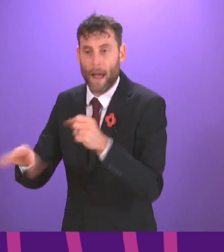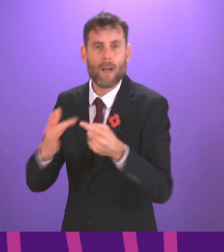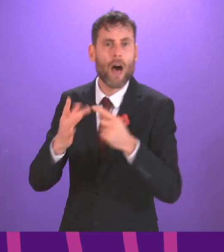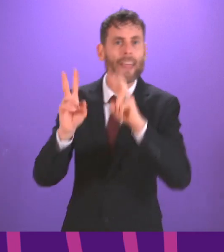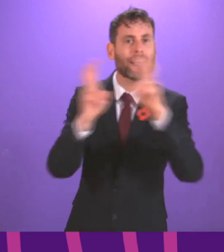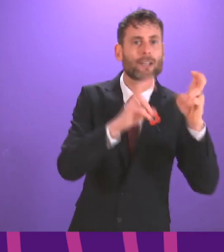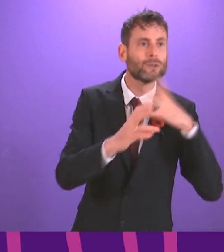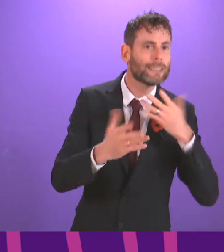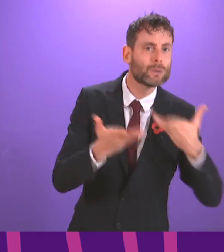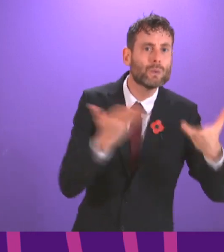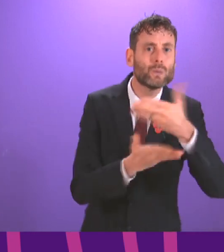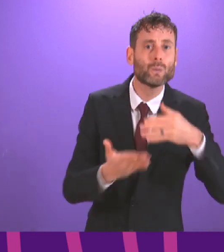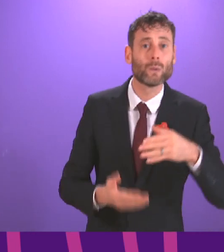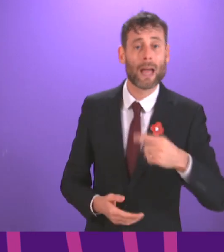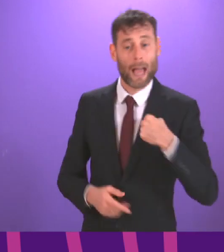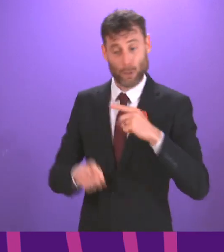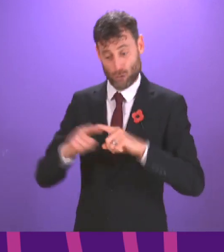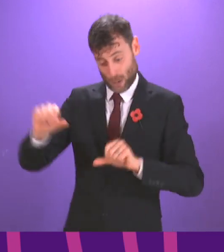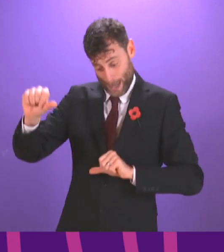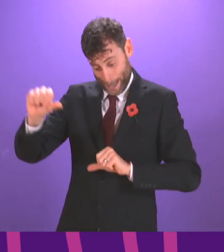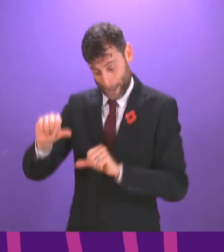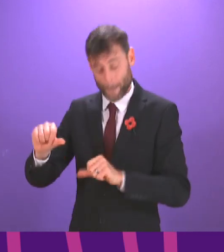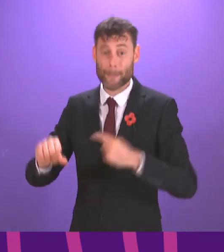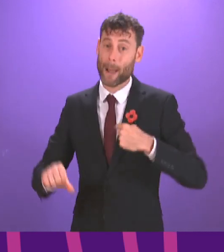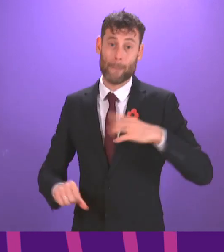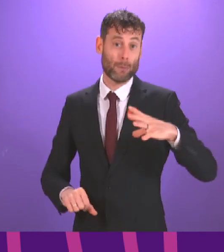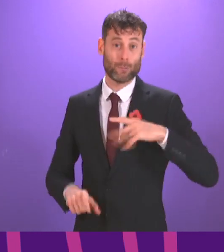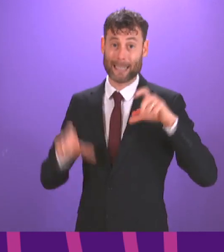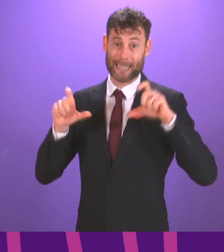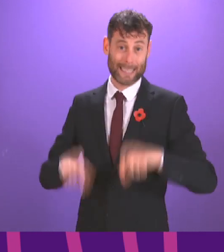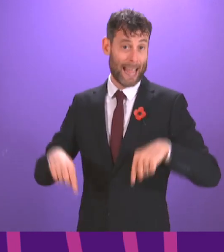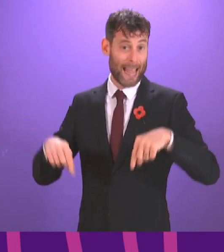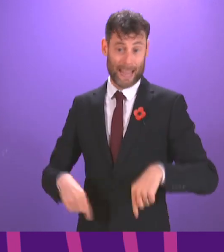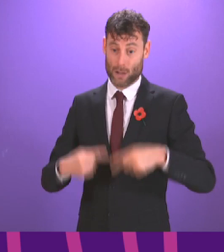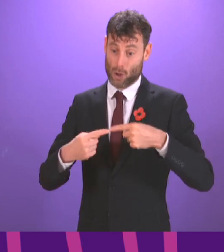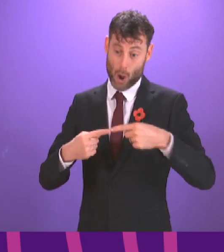information as possible. Equally, I am always happy to stay here for as long as possible to answer all the questions that MSPs have.